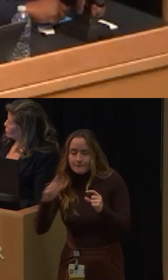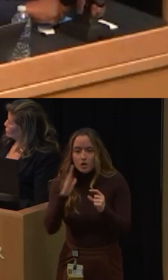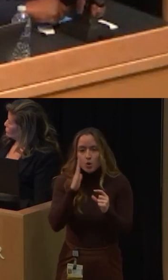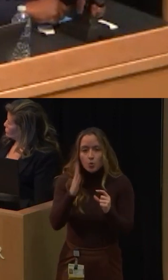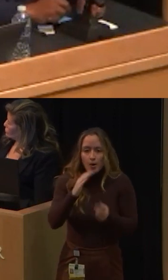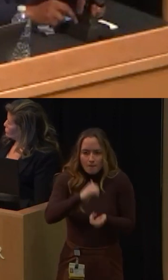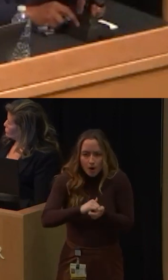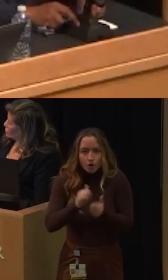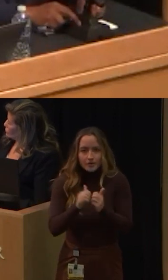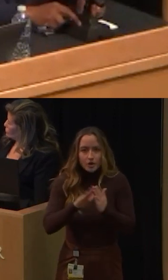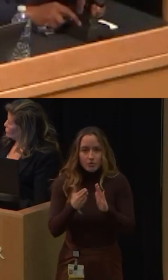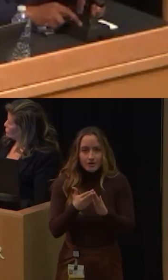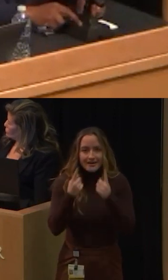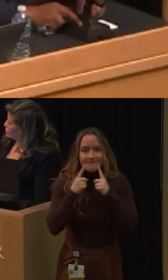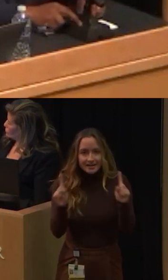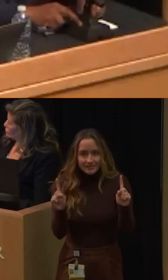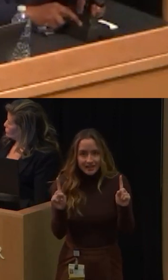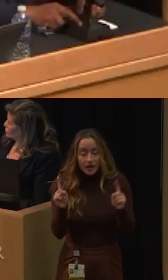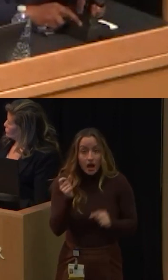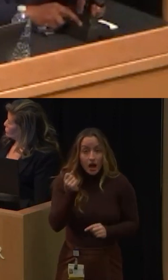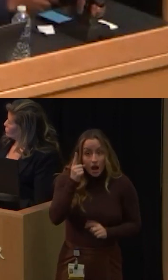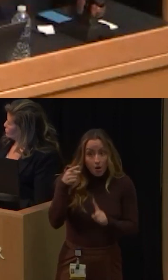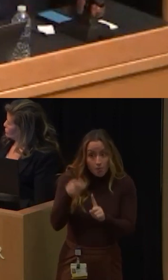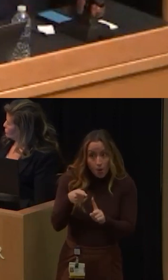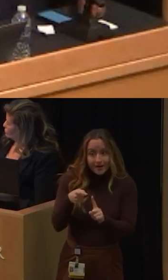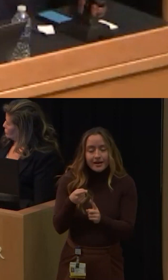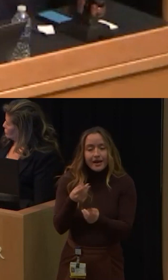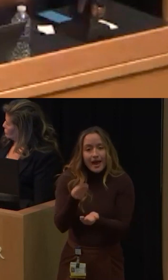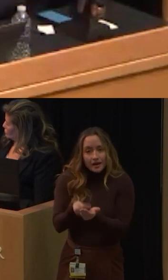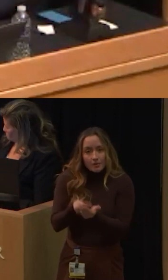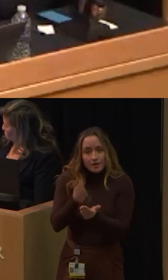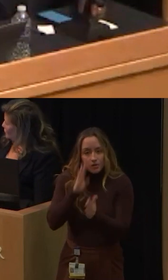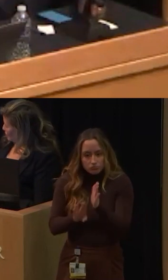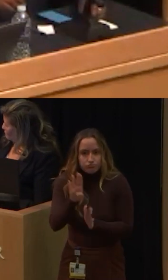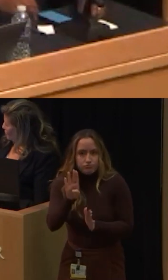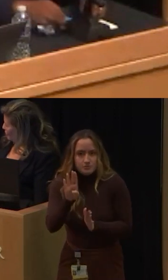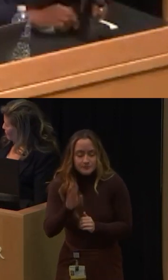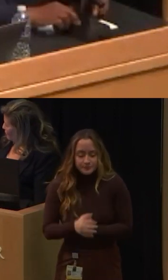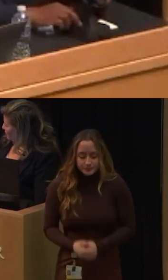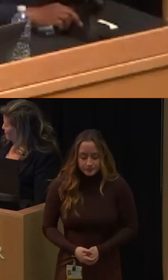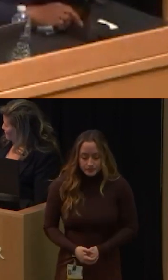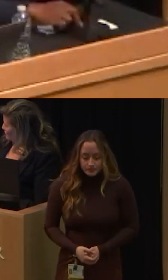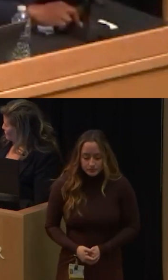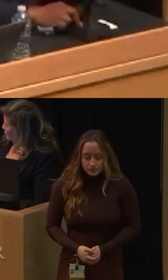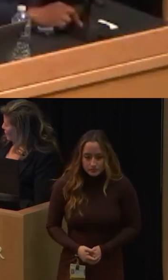to drive economic development here in Rochester, New York. I just wanna pick up on something that Dr. Rotondo said